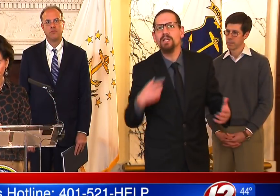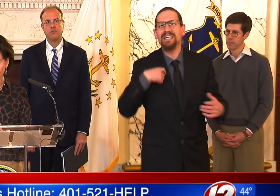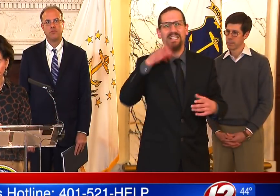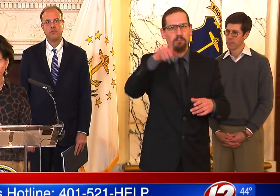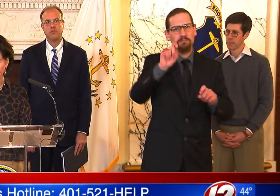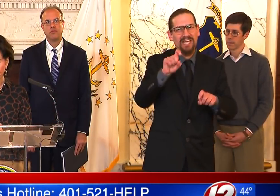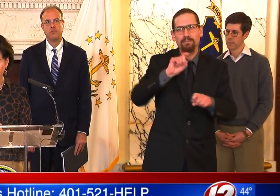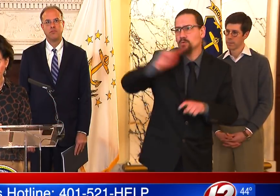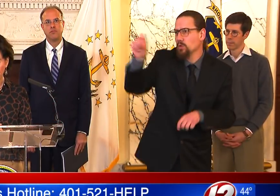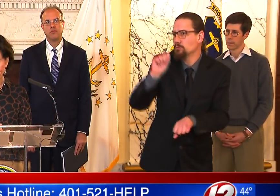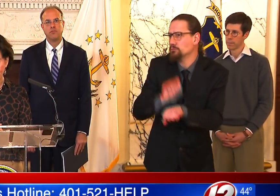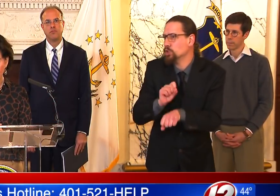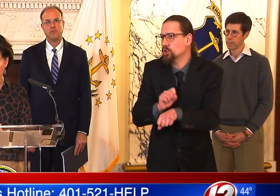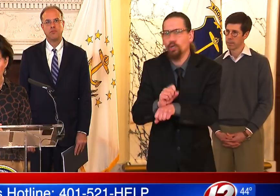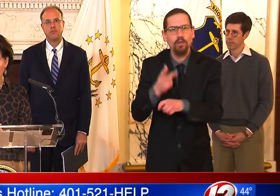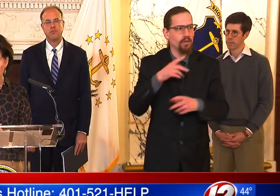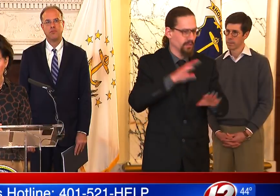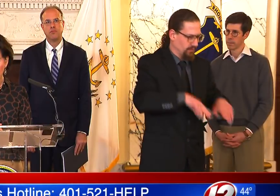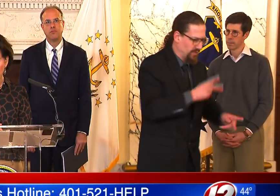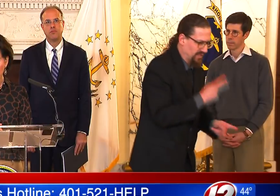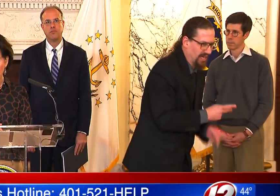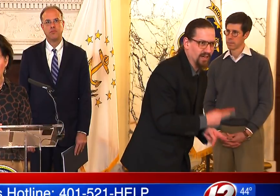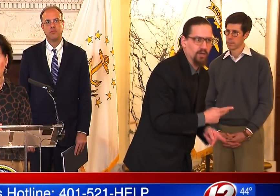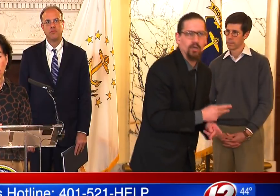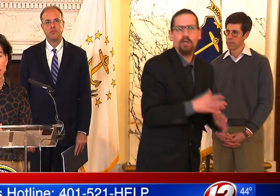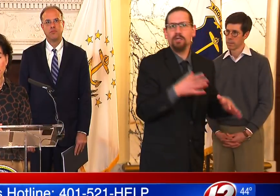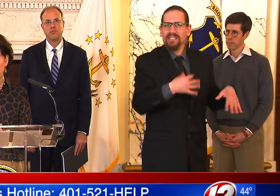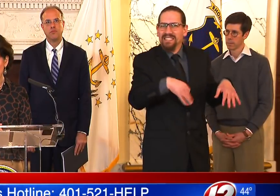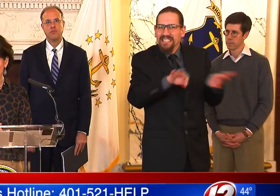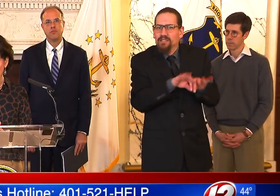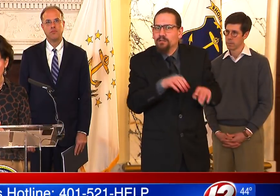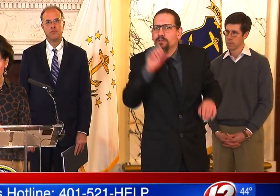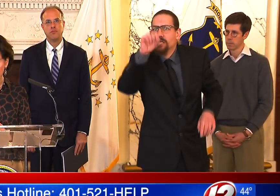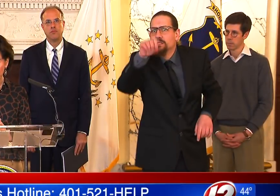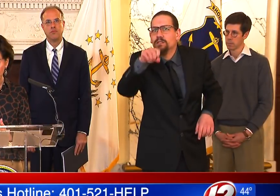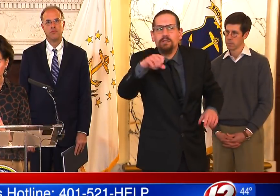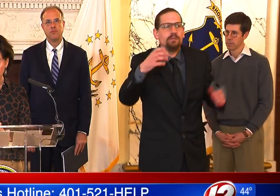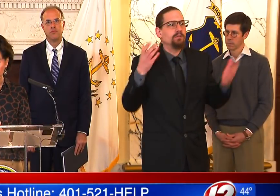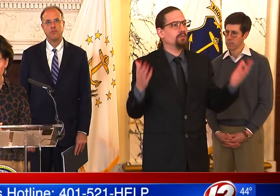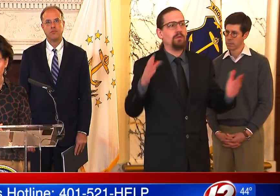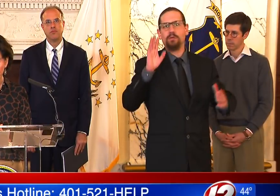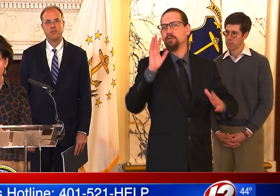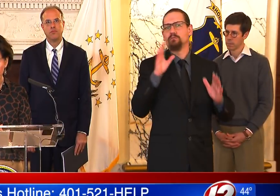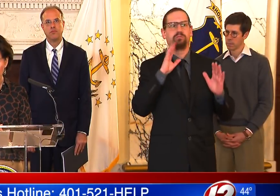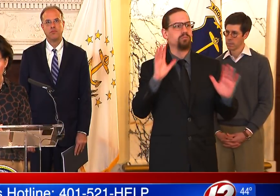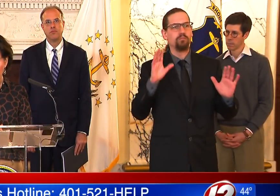AWARE THERE ARE PEOPLE WHO HAVE TO GO TO WORK, FIRST